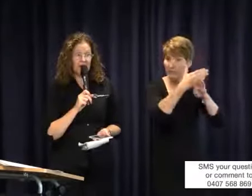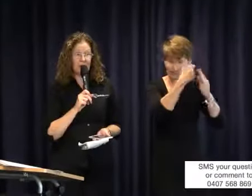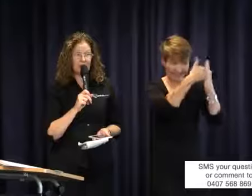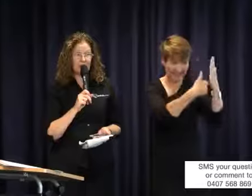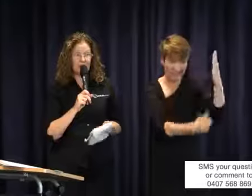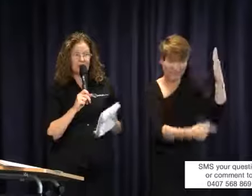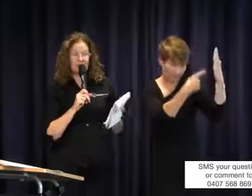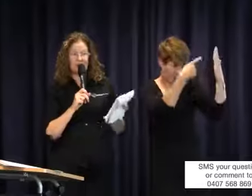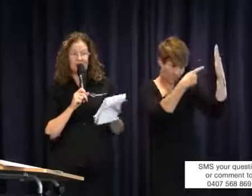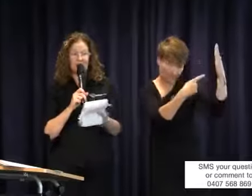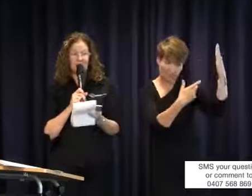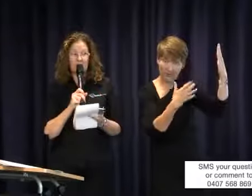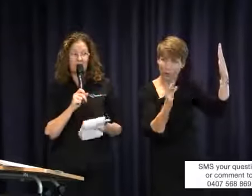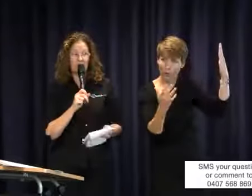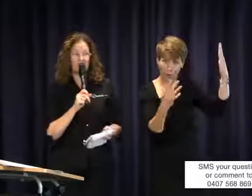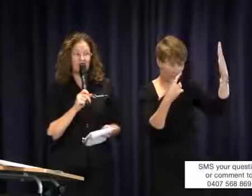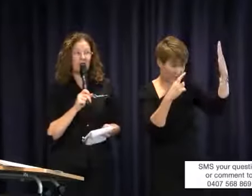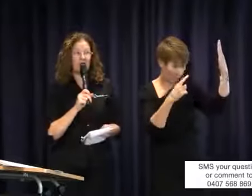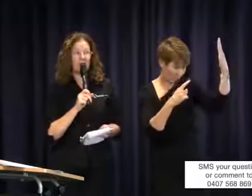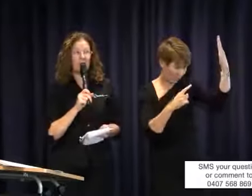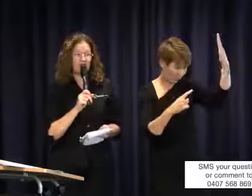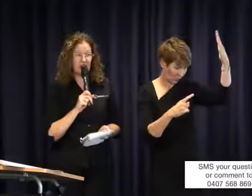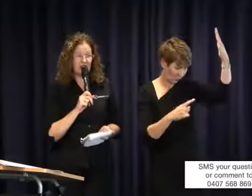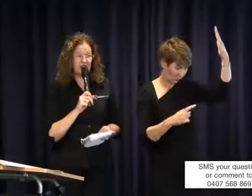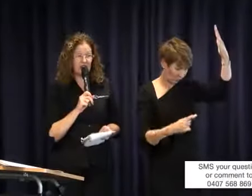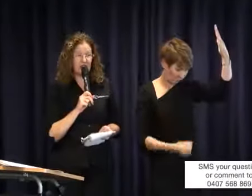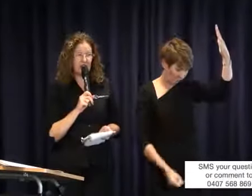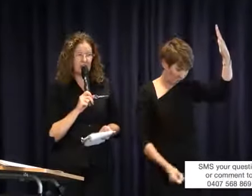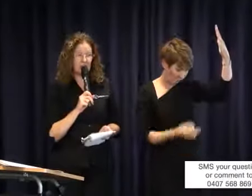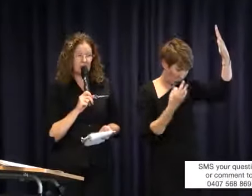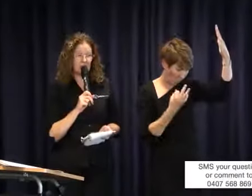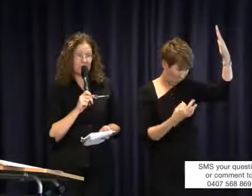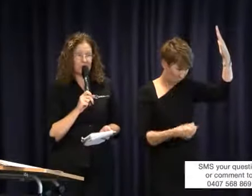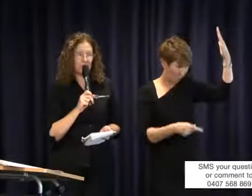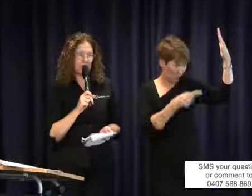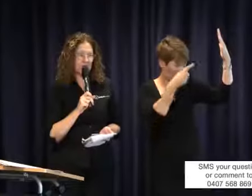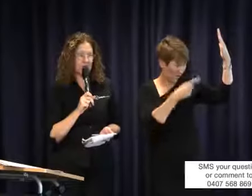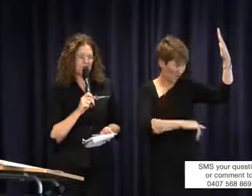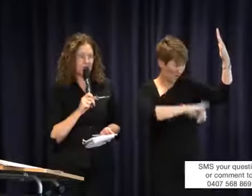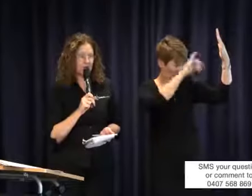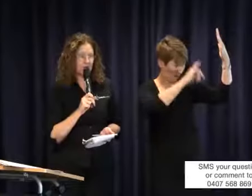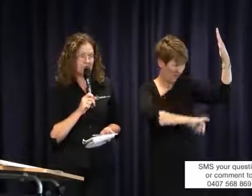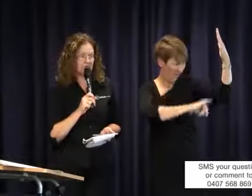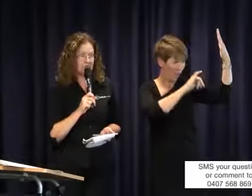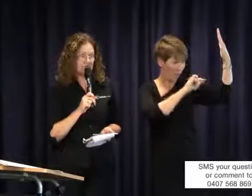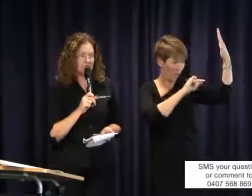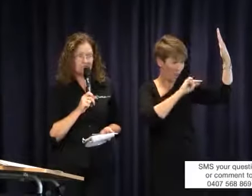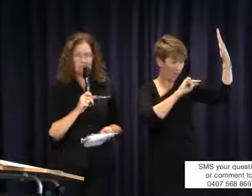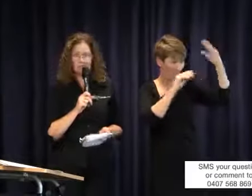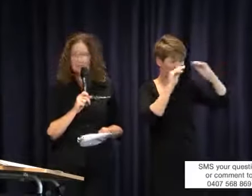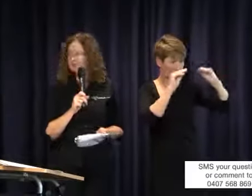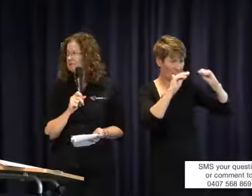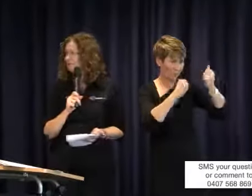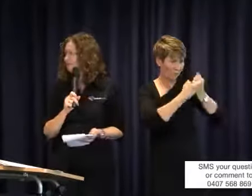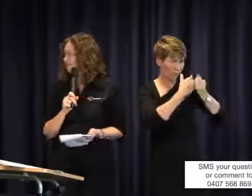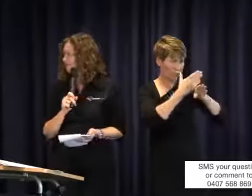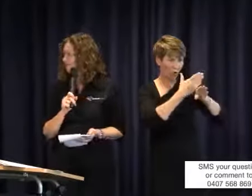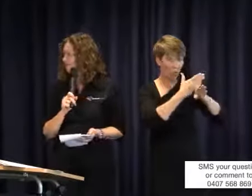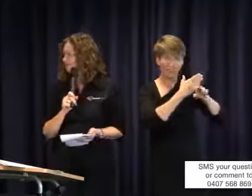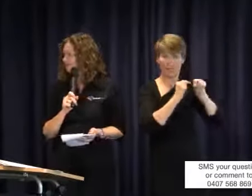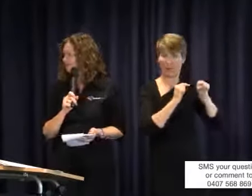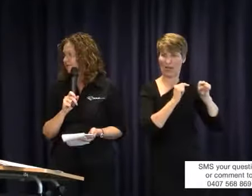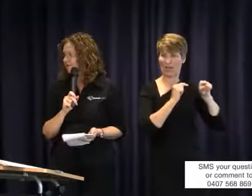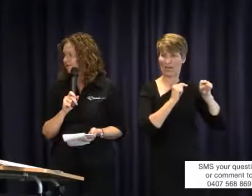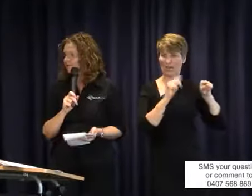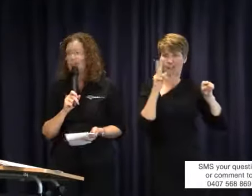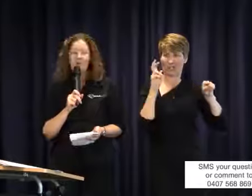that qualifies them as an interpreter. They're actually called education support workers.